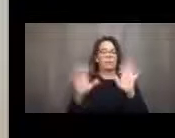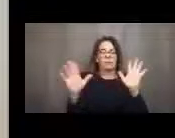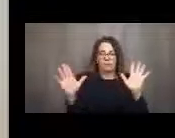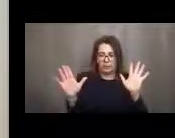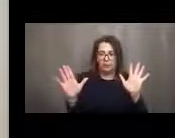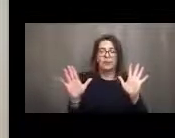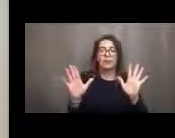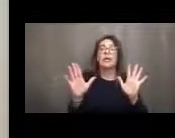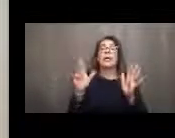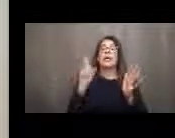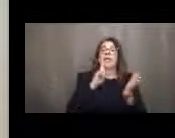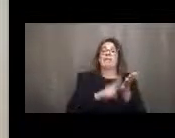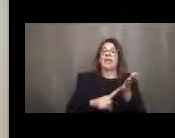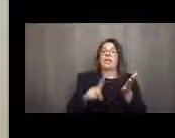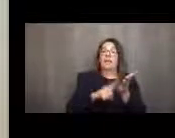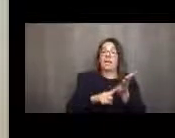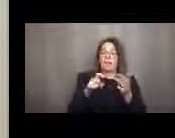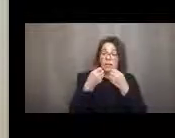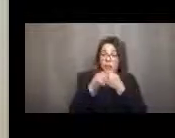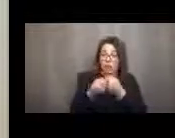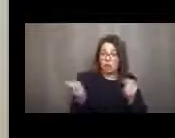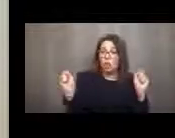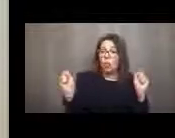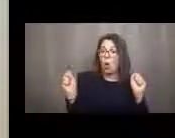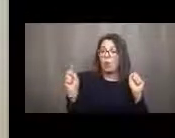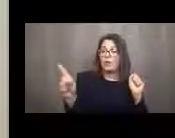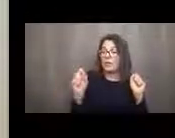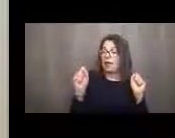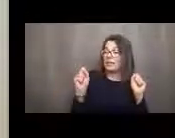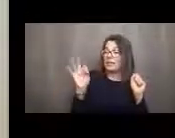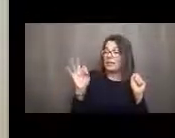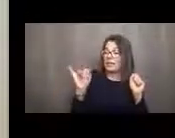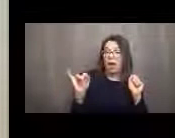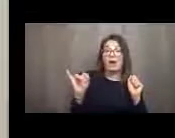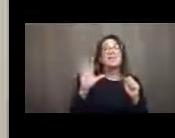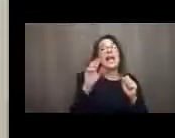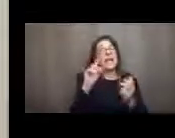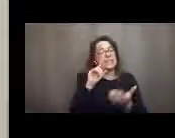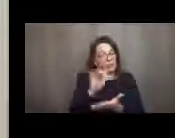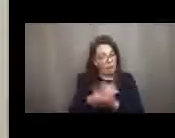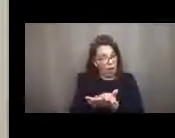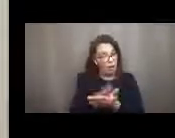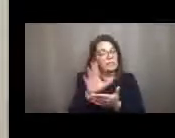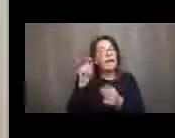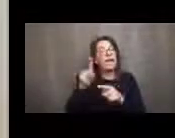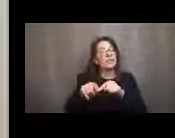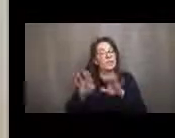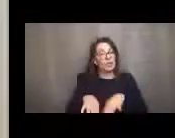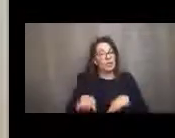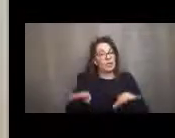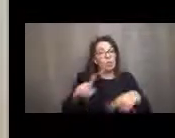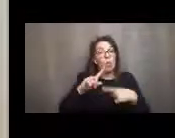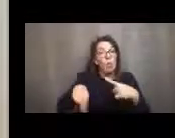Investigators must disclose their SFIs and those of their spouse and dependent children at the time of application,